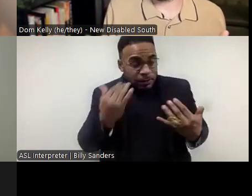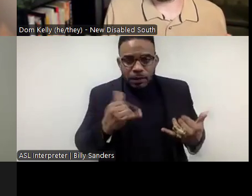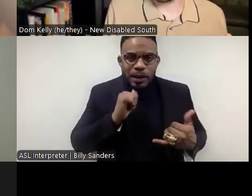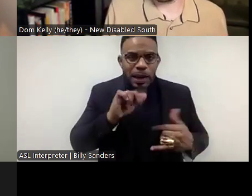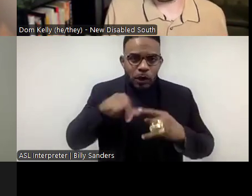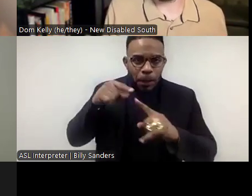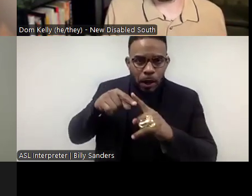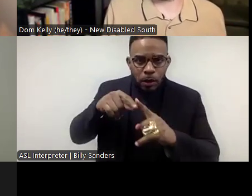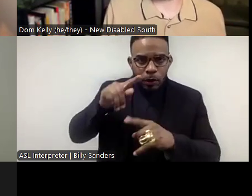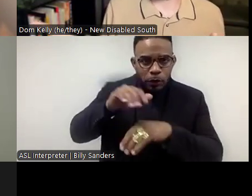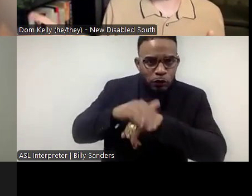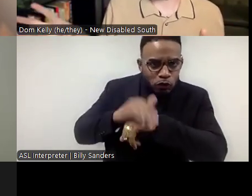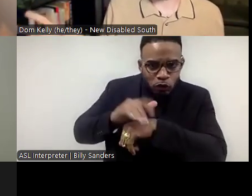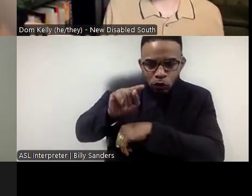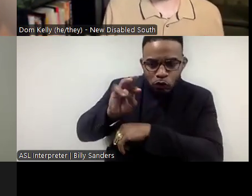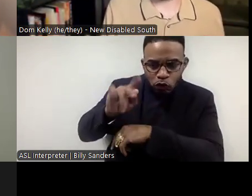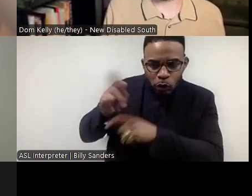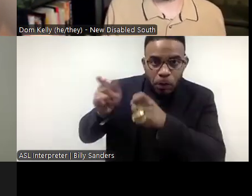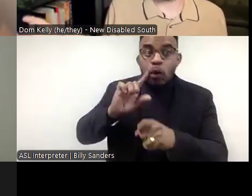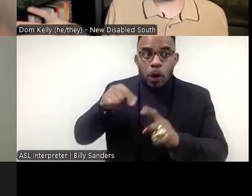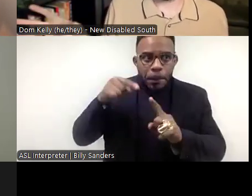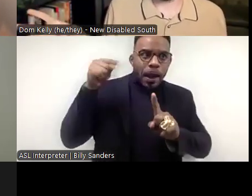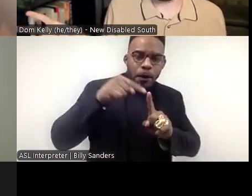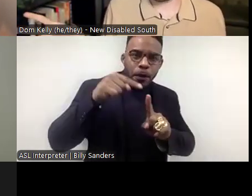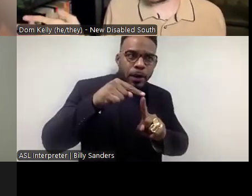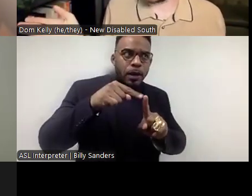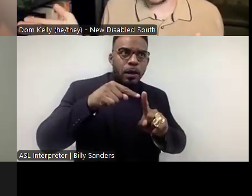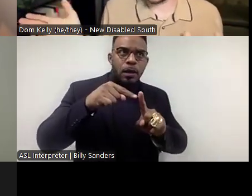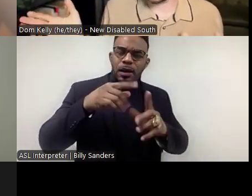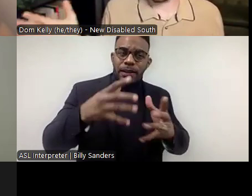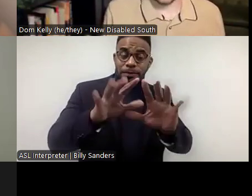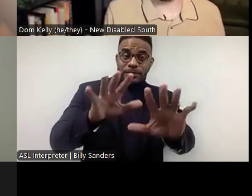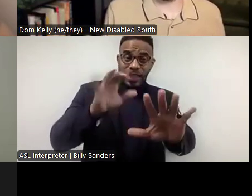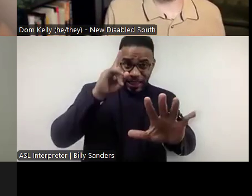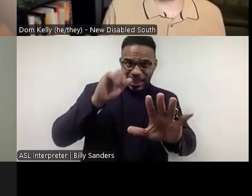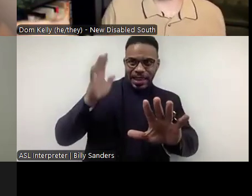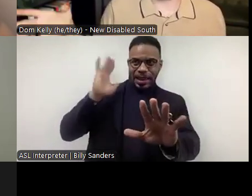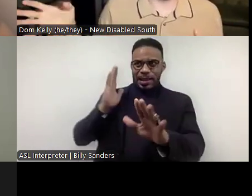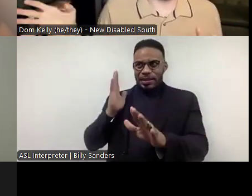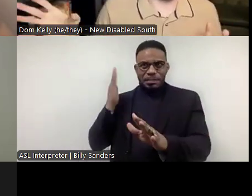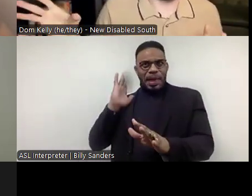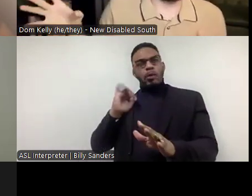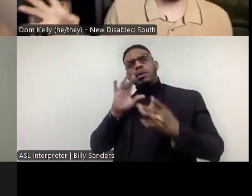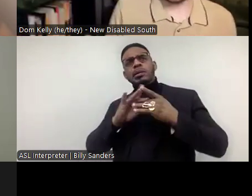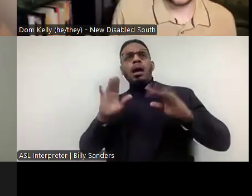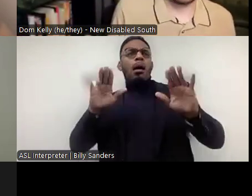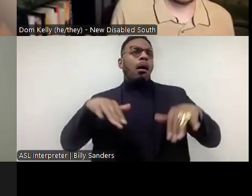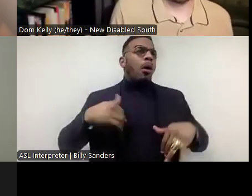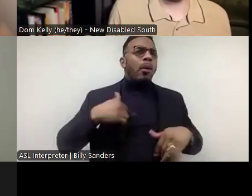that these times we're in, we're also not just talking about Trump administration. We're talking about -- and I think